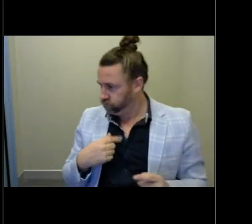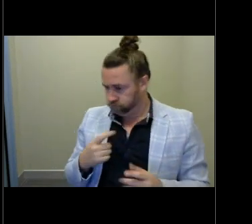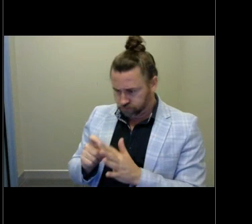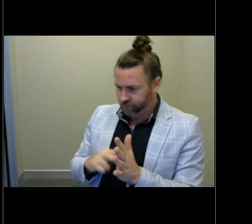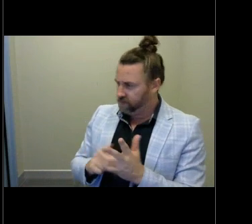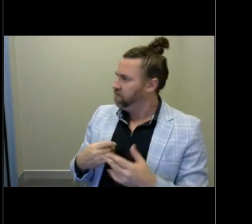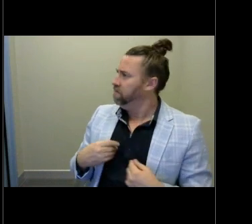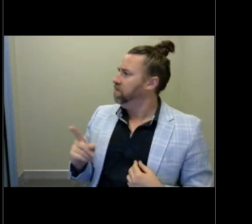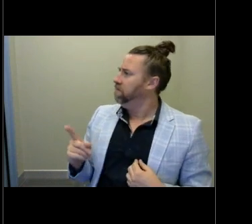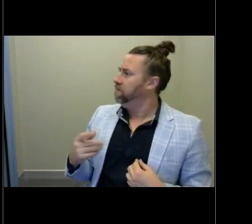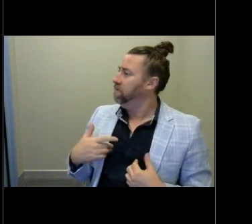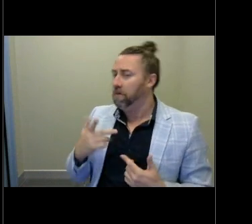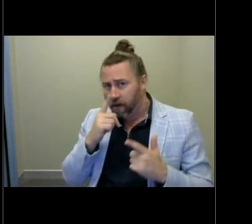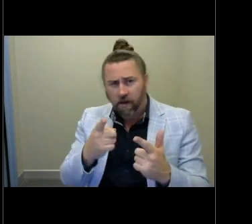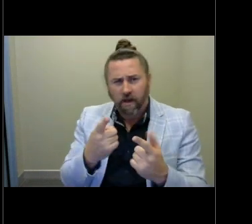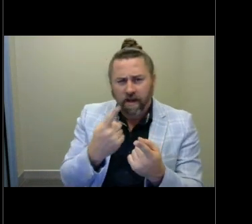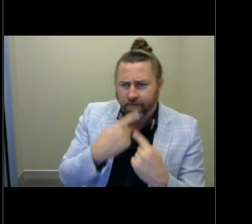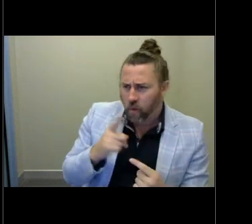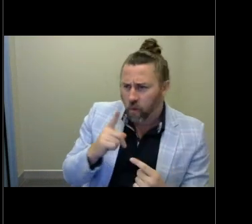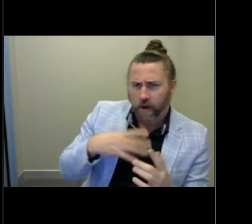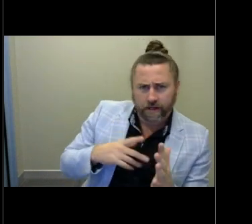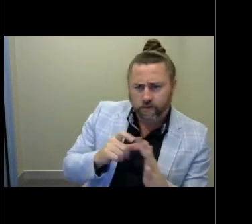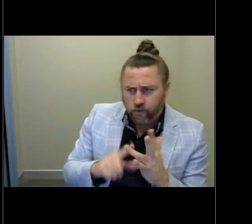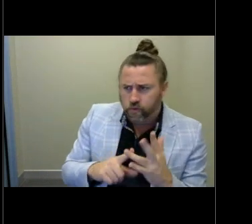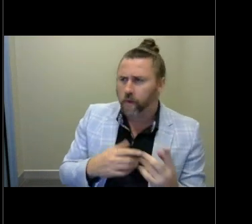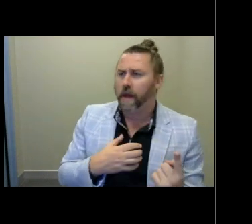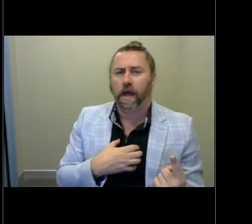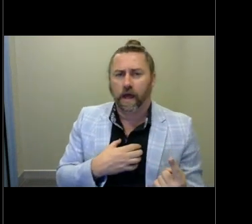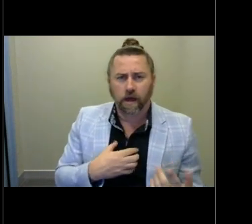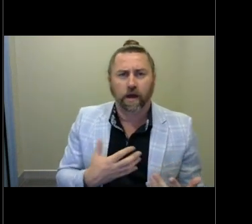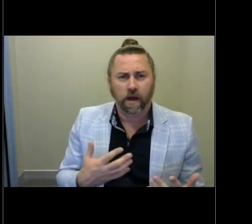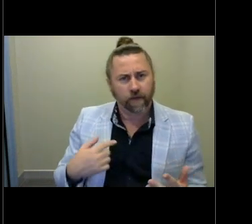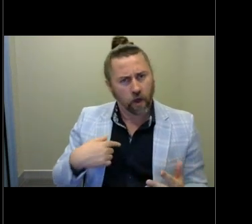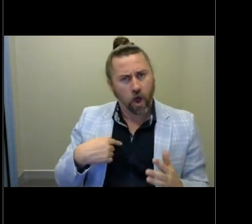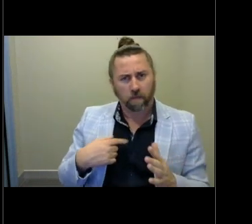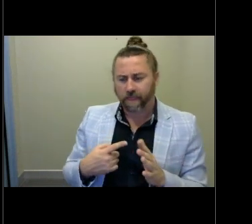I always encourage someone if they are a respondent to a DVO to go to court so they can actually